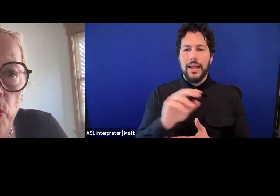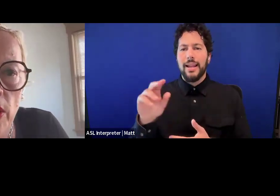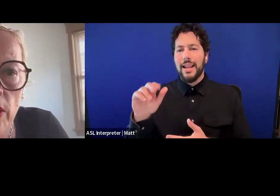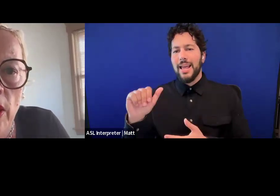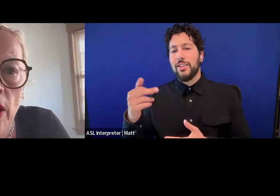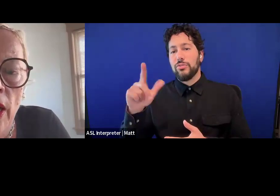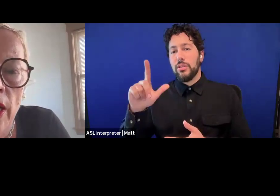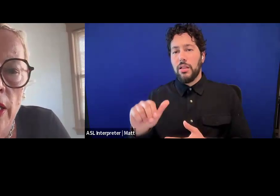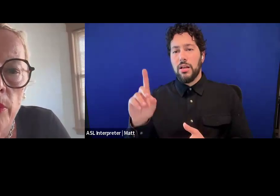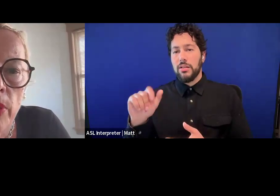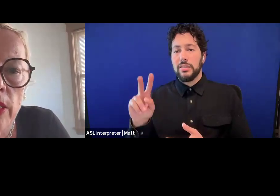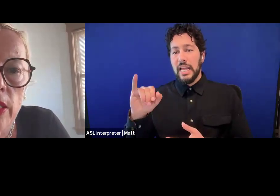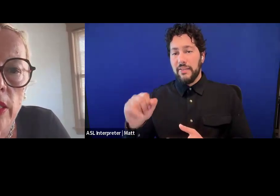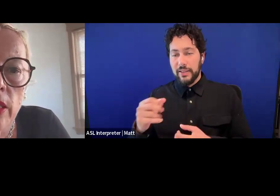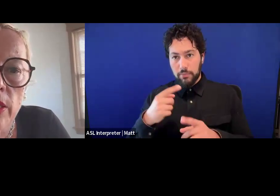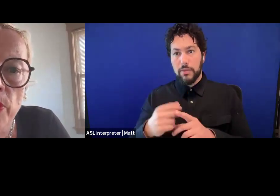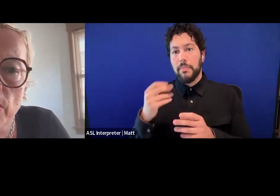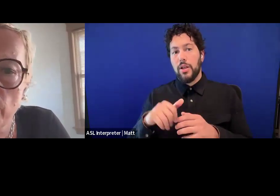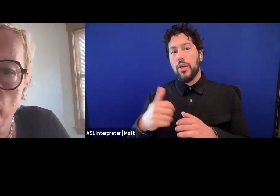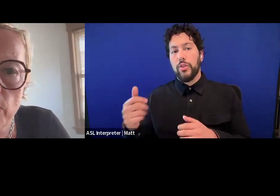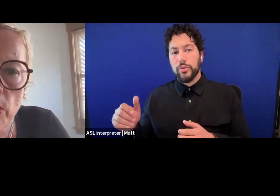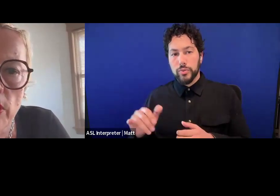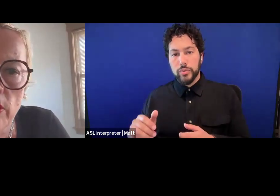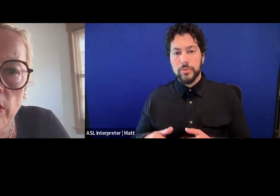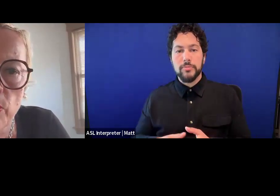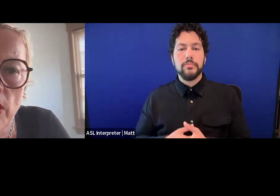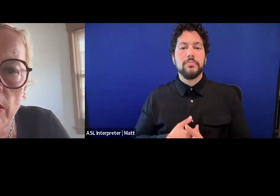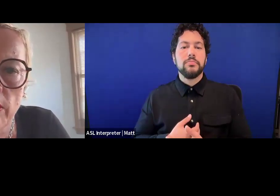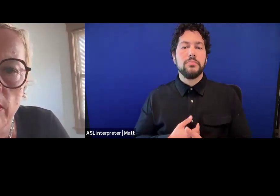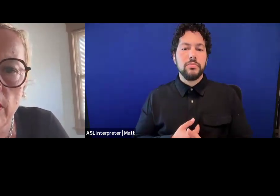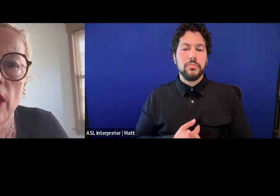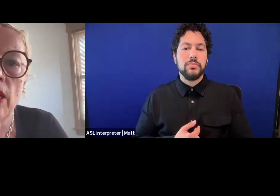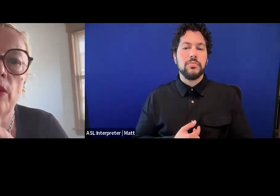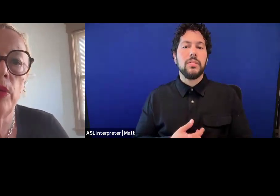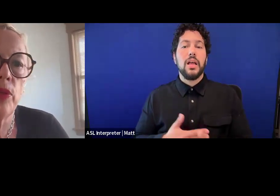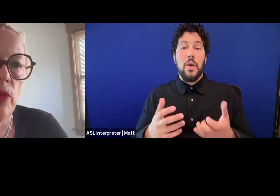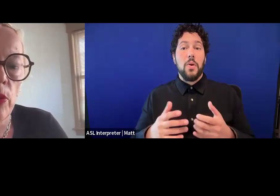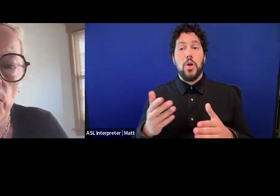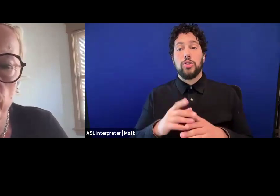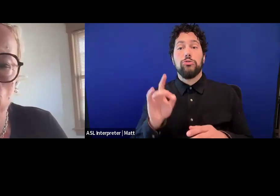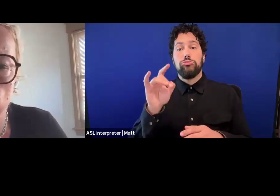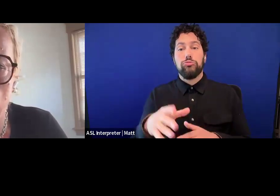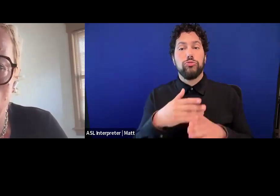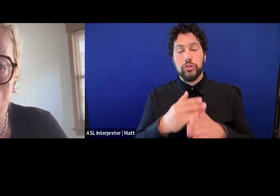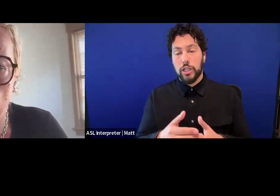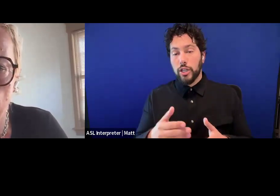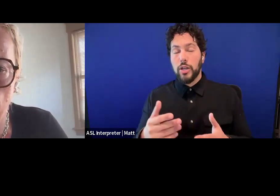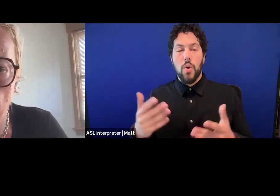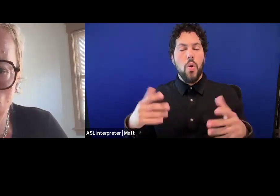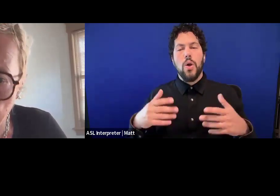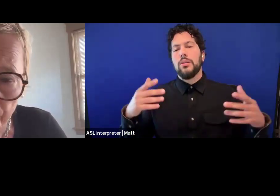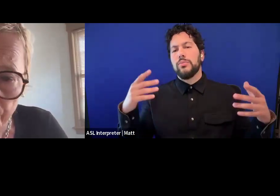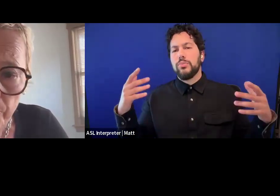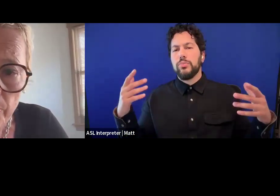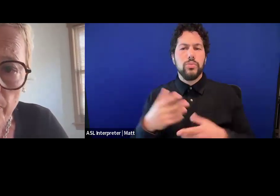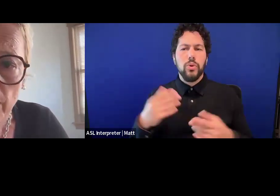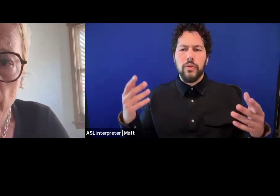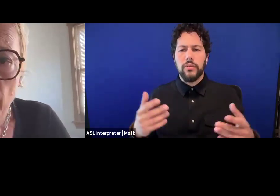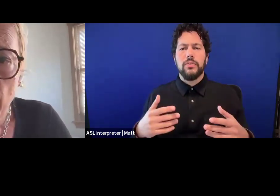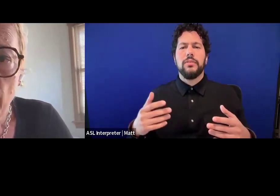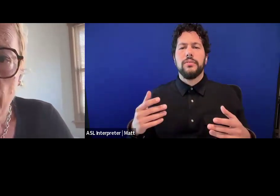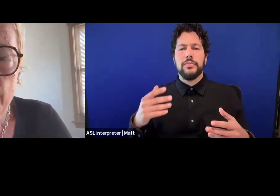As well. Um, and I suppose I just want to acknowledge as well that how beautiful it was to be at, um,